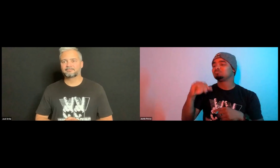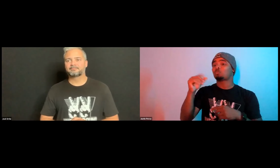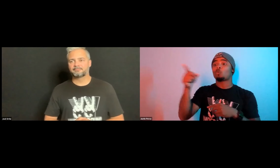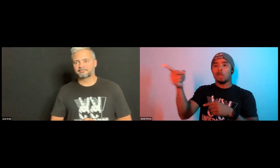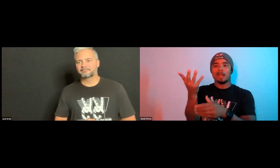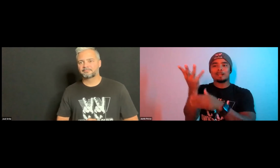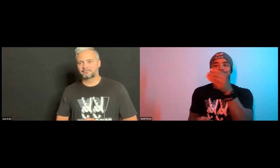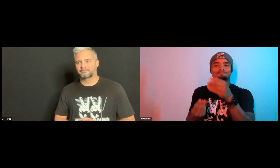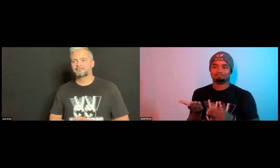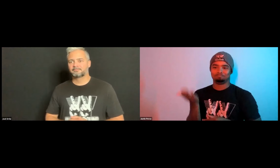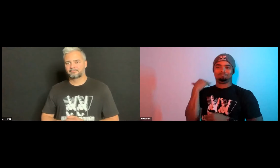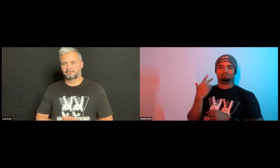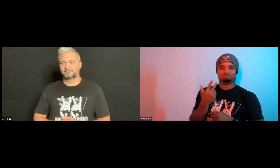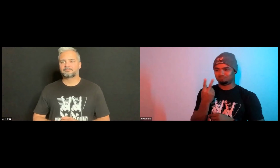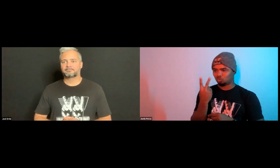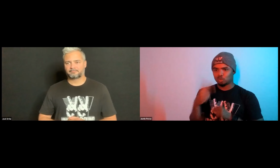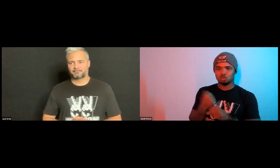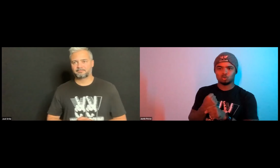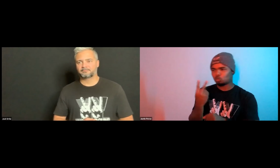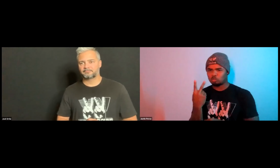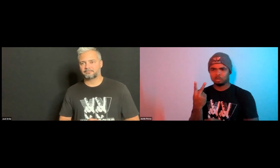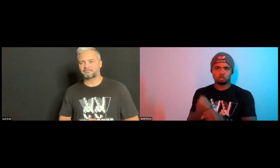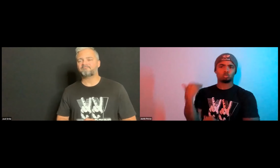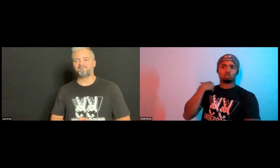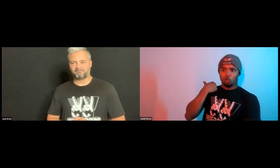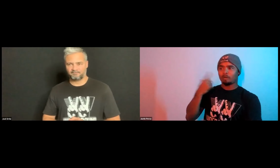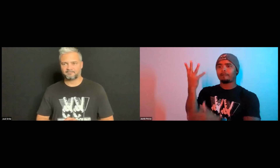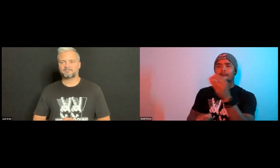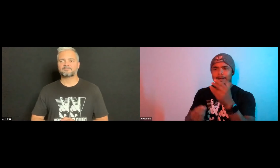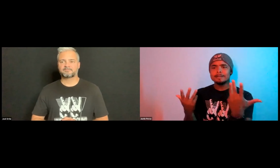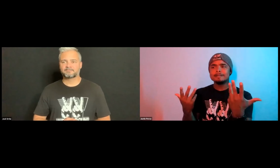Now, he passed away 2-3 years ago.